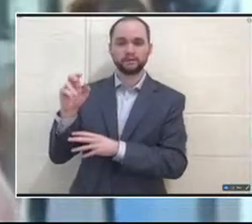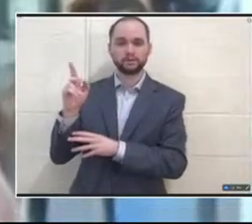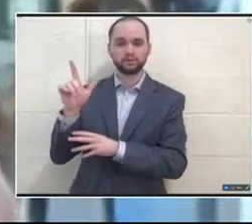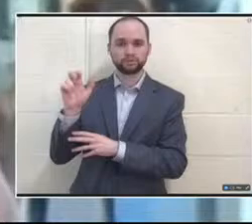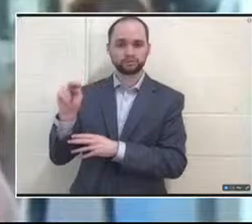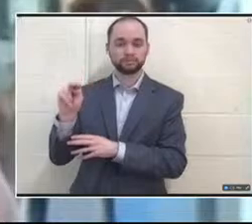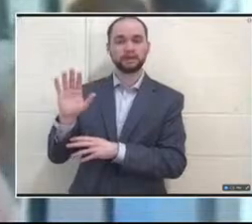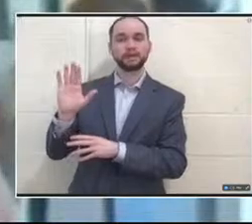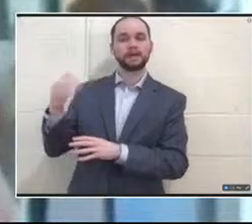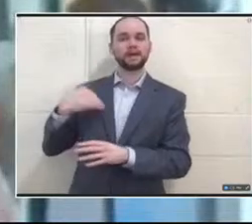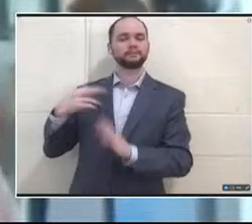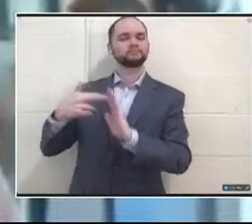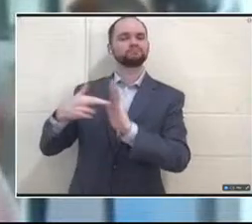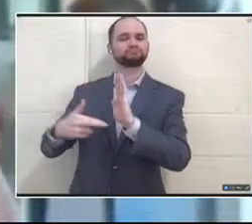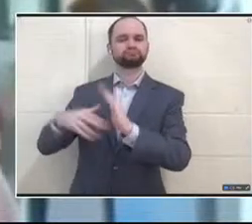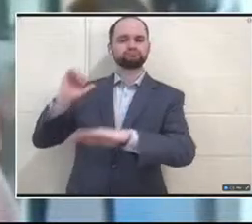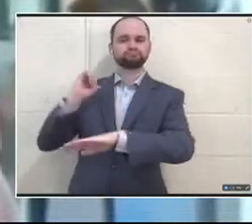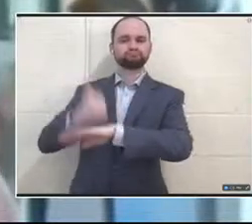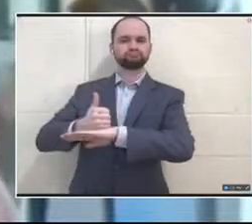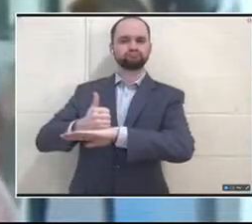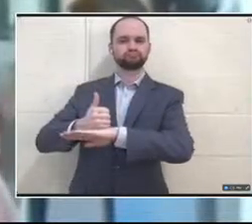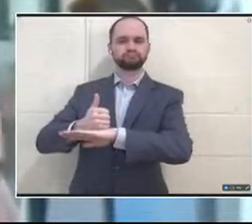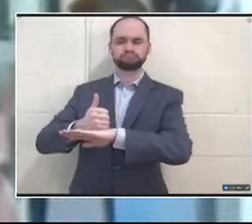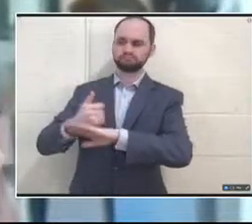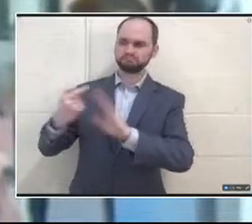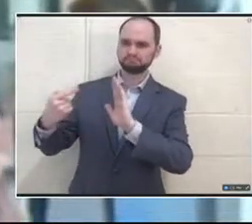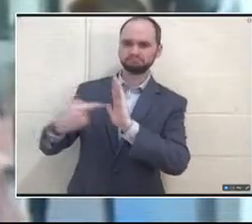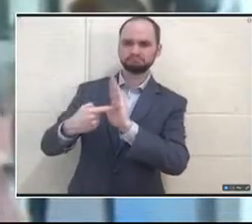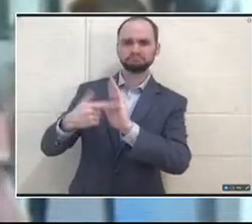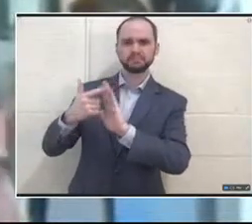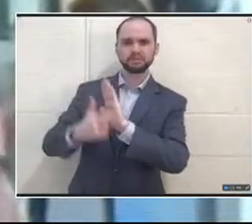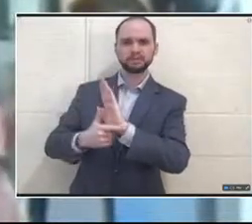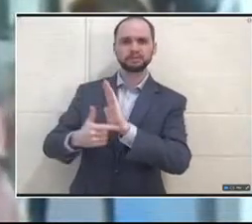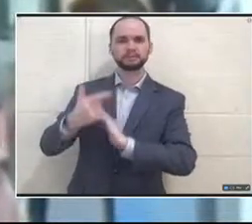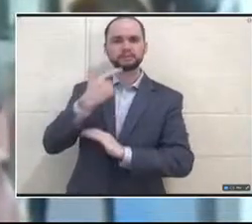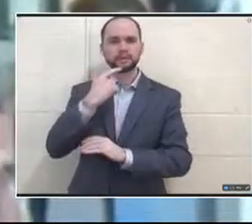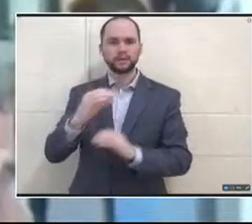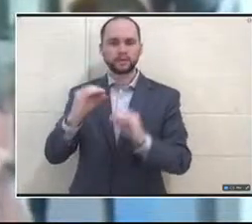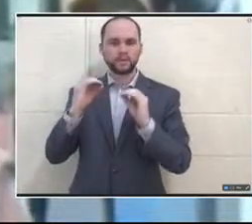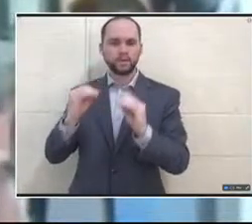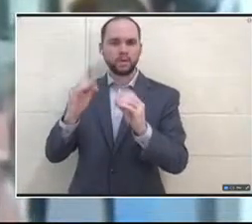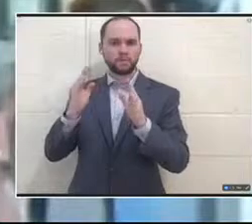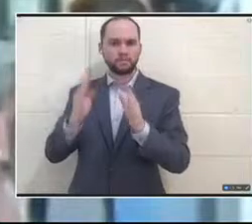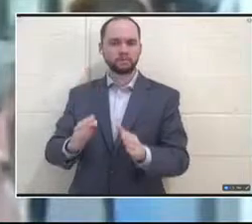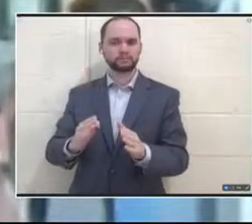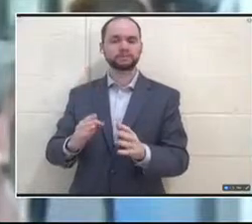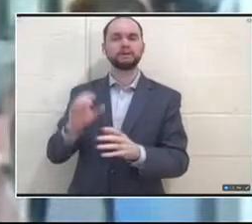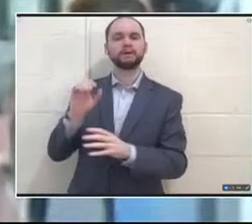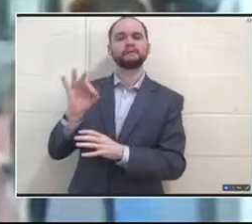no one who looked like me and of my race would be permitted to perform on that stage.